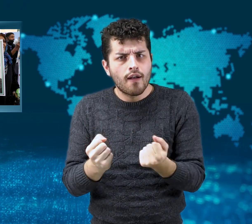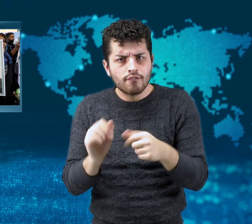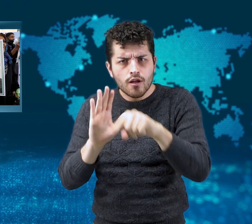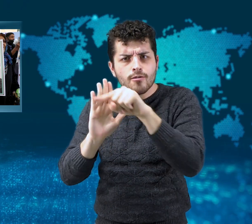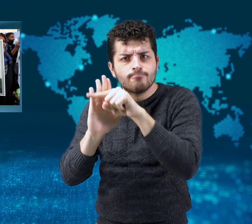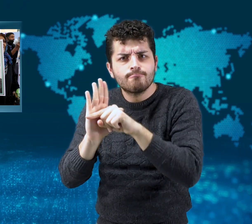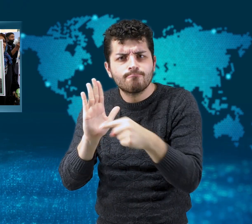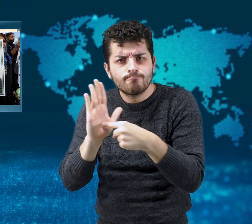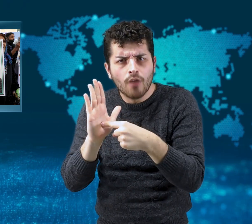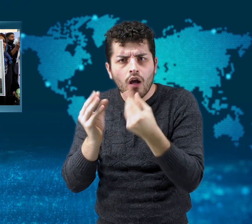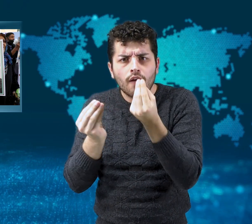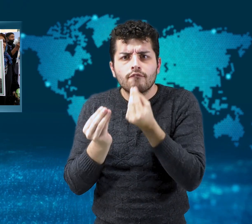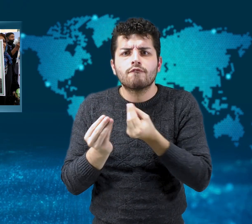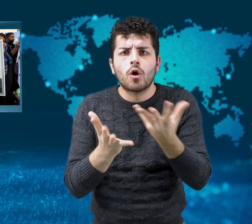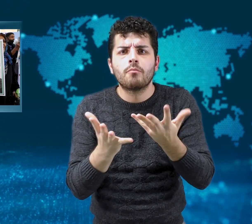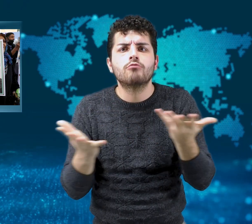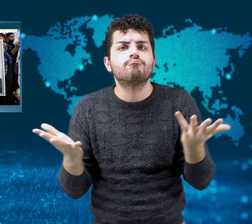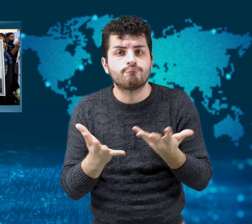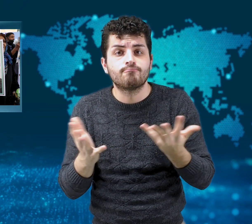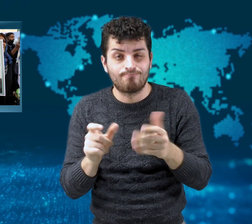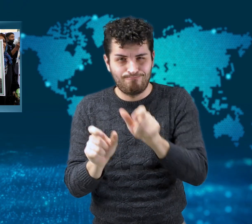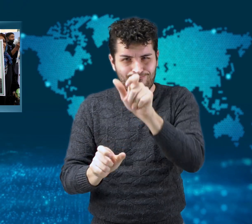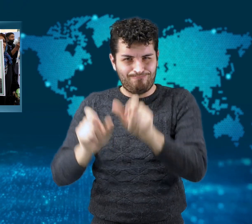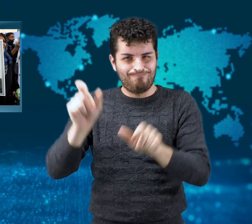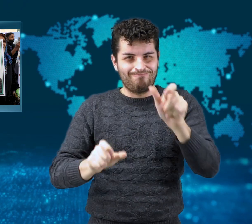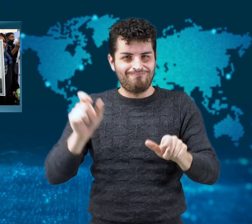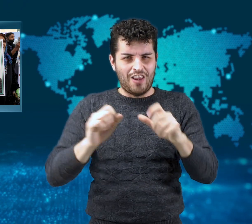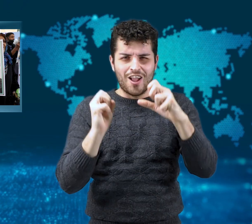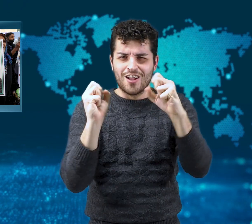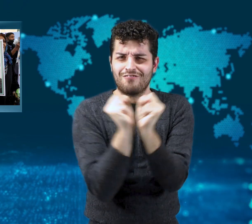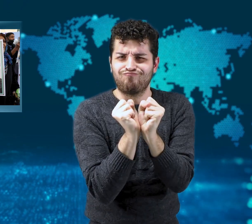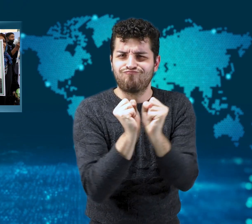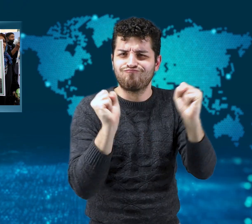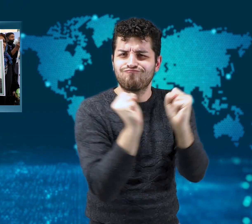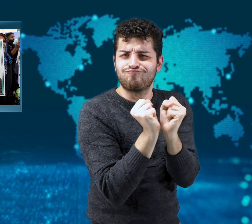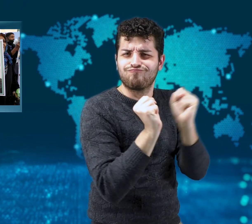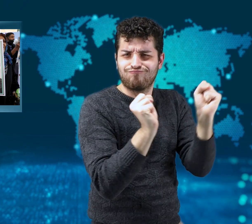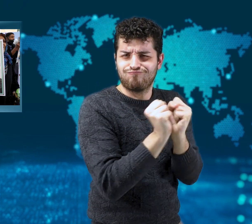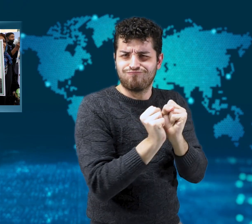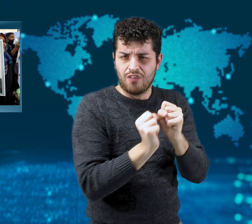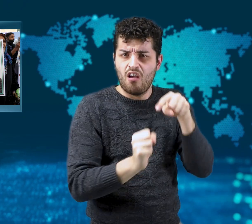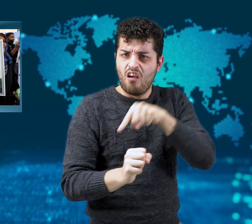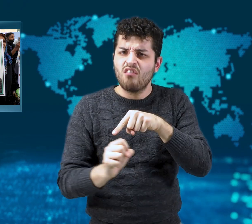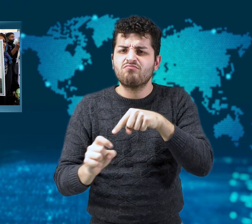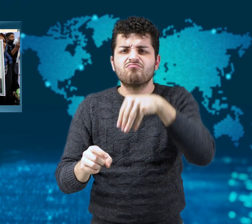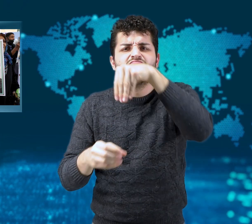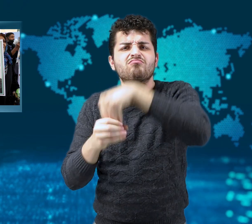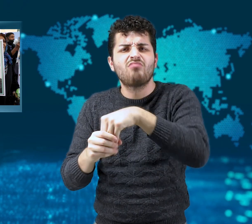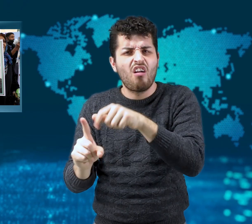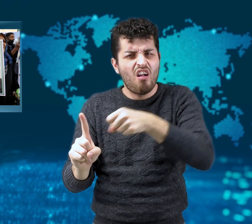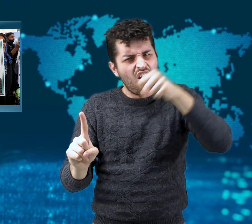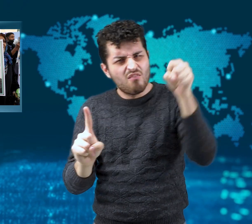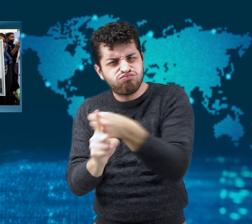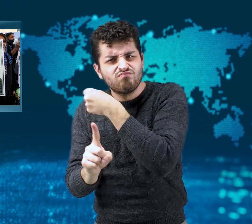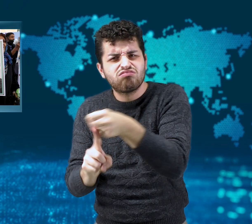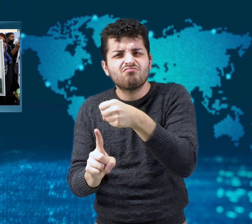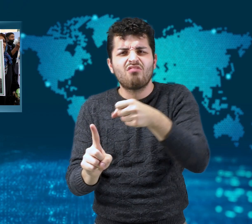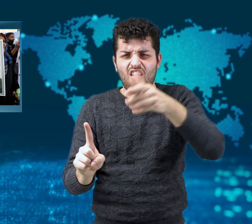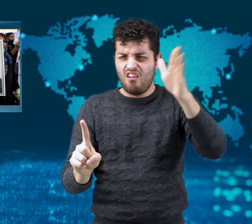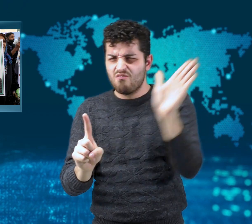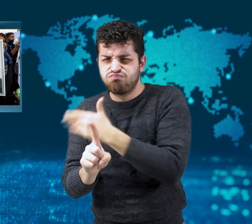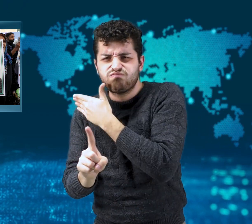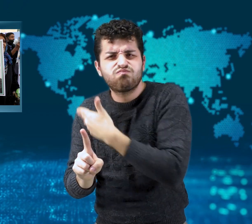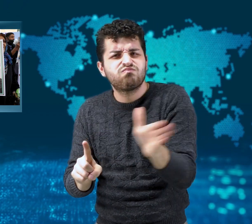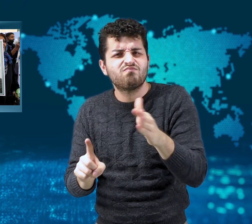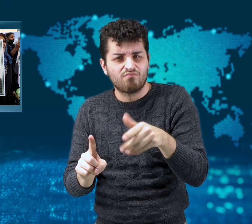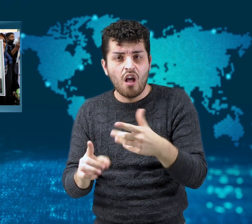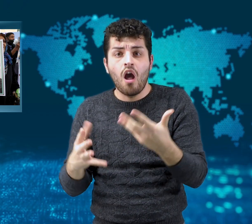There are reports that prisoners are subjected to torture and